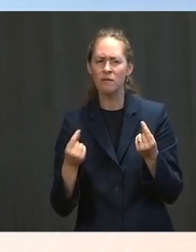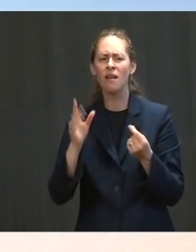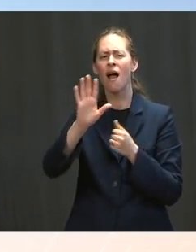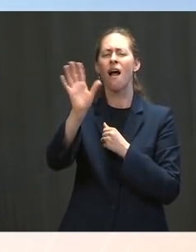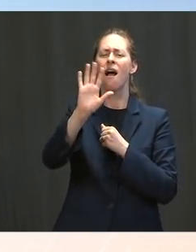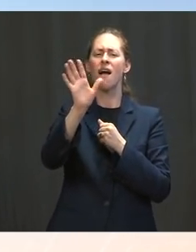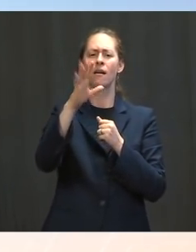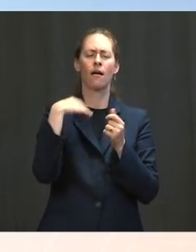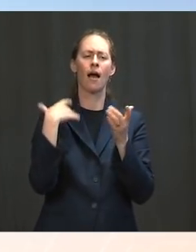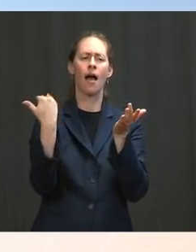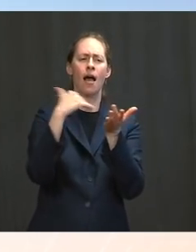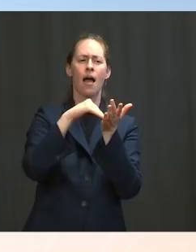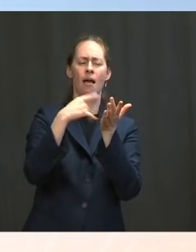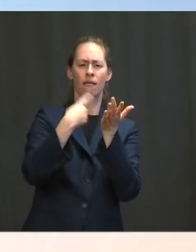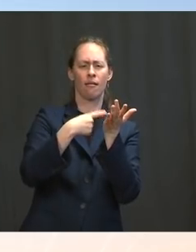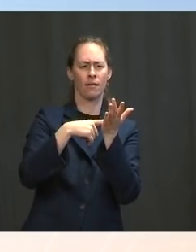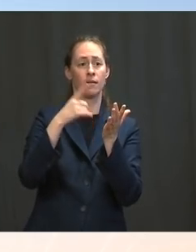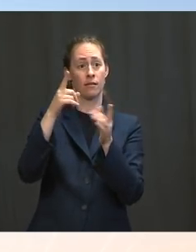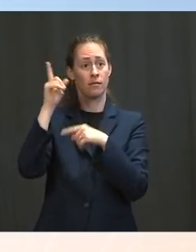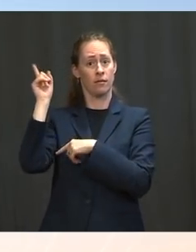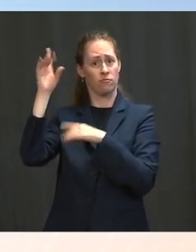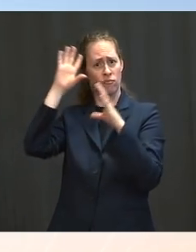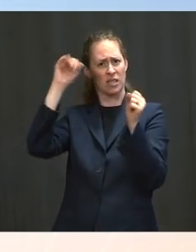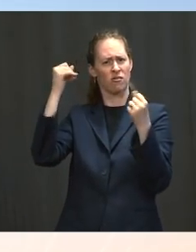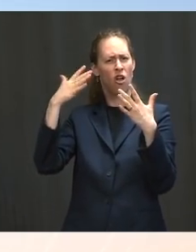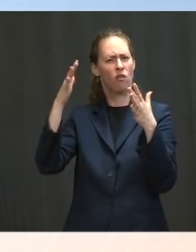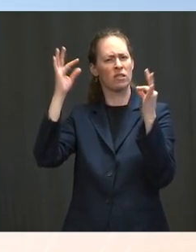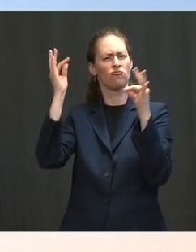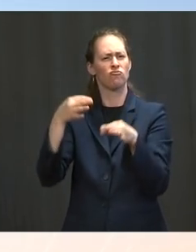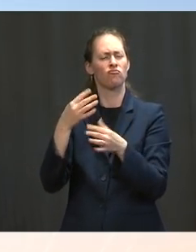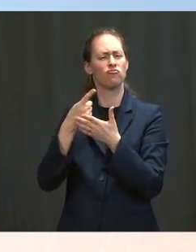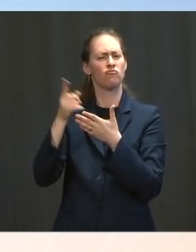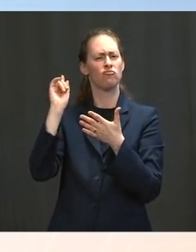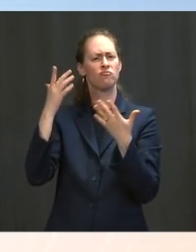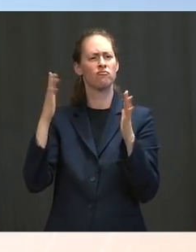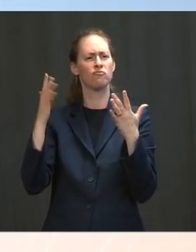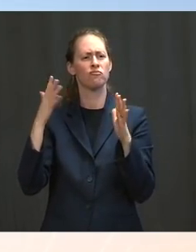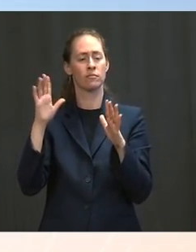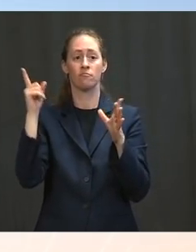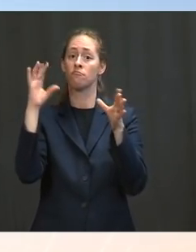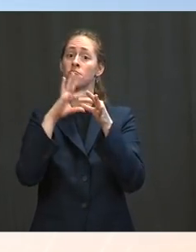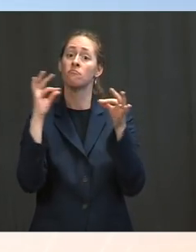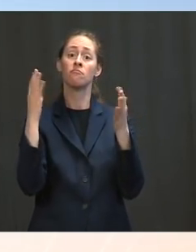made this decision and announcement: We -- he asked his team to do a clear-eyed assessment,